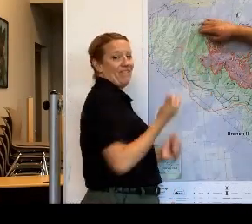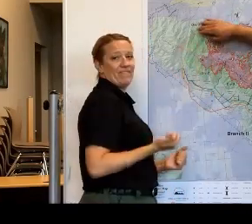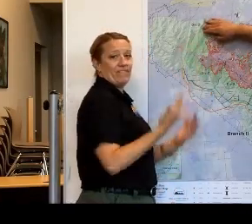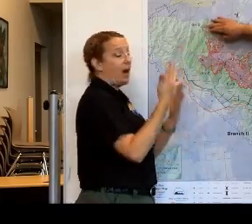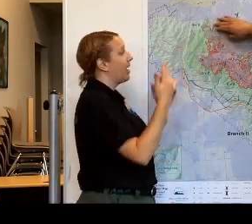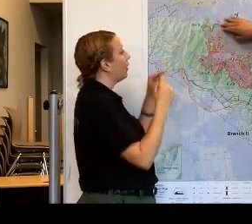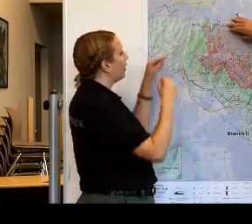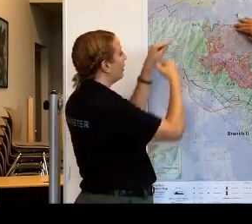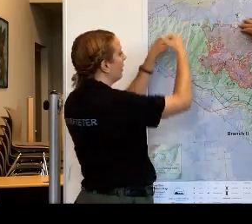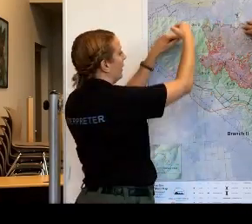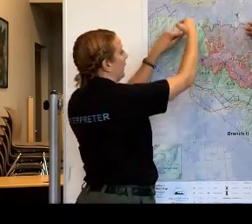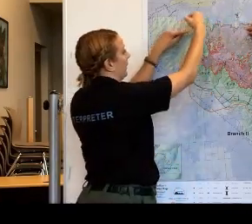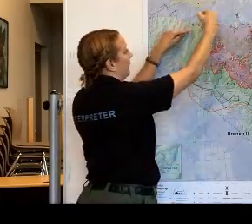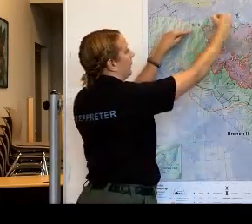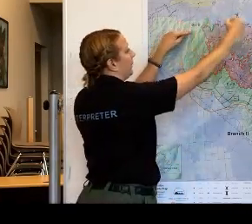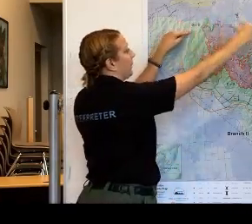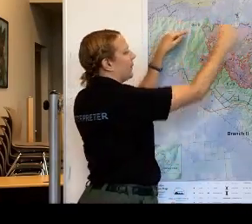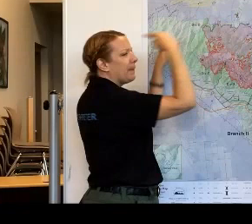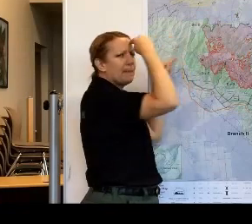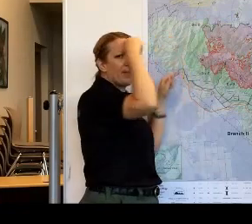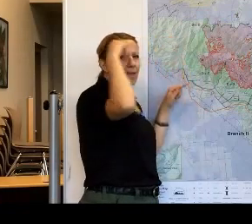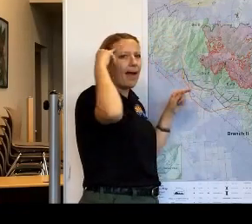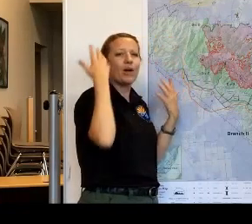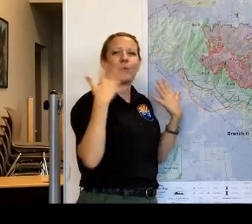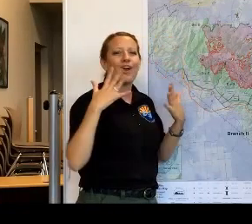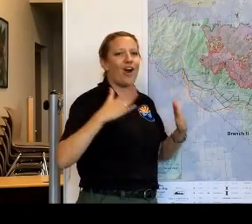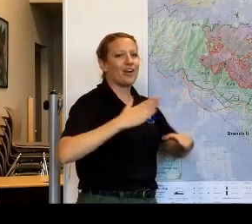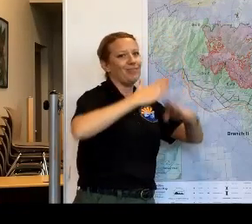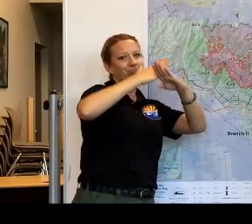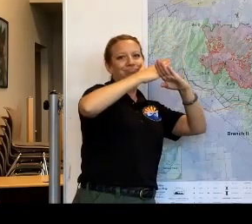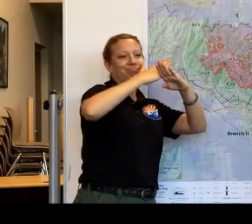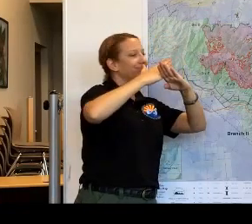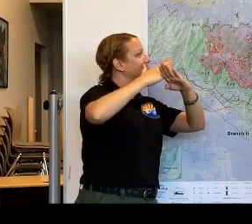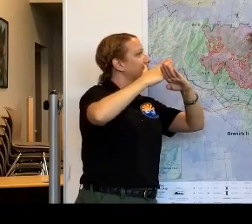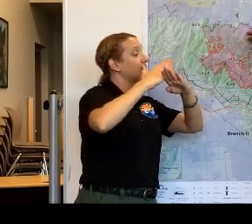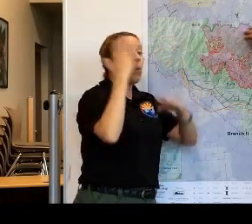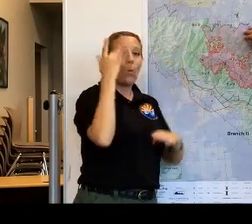edge up here has already been stopped through fire lines